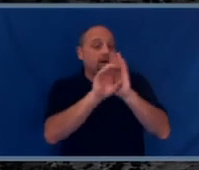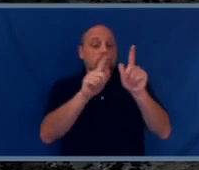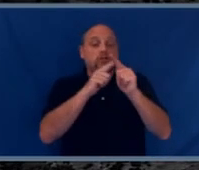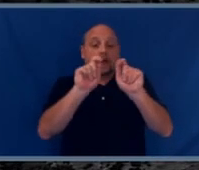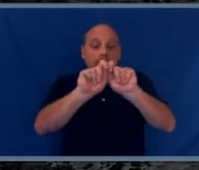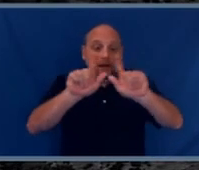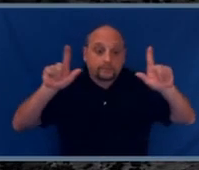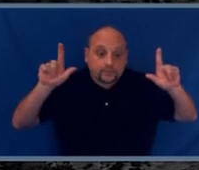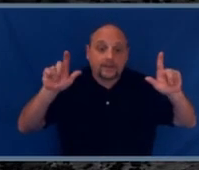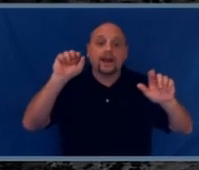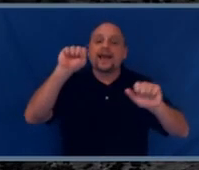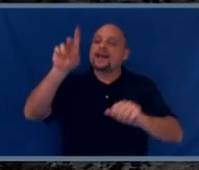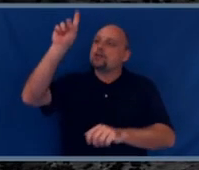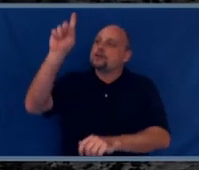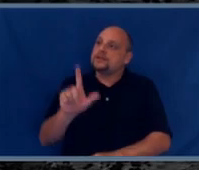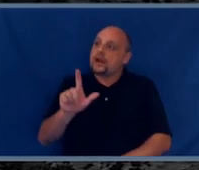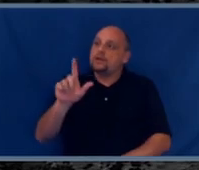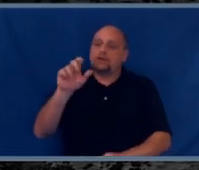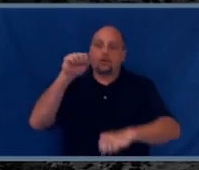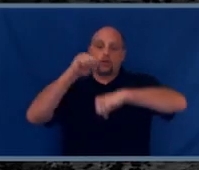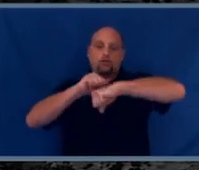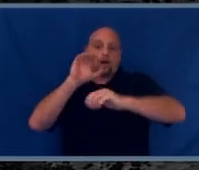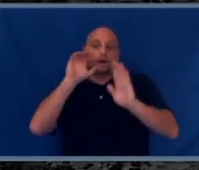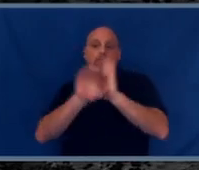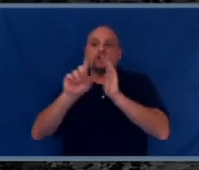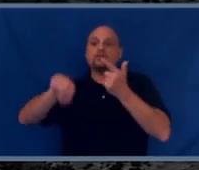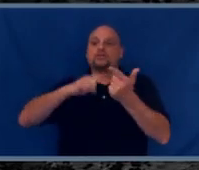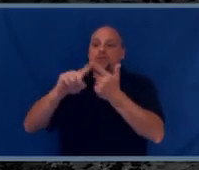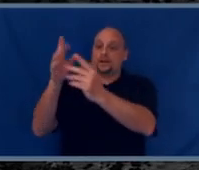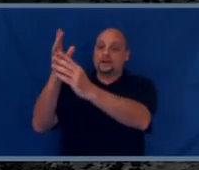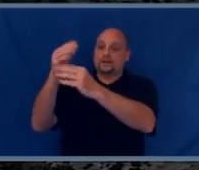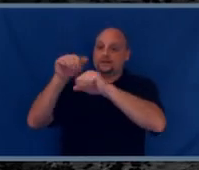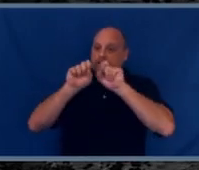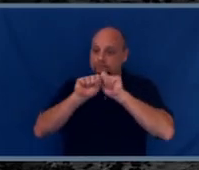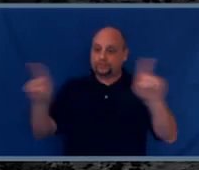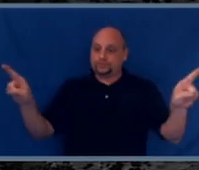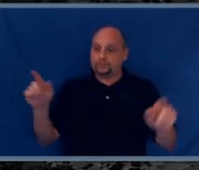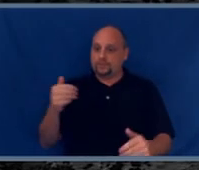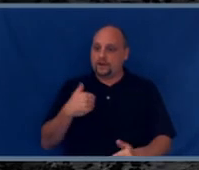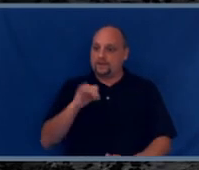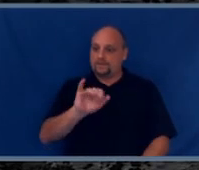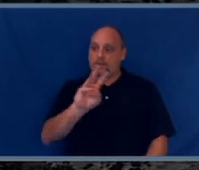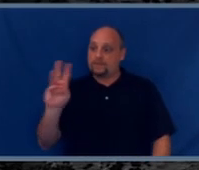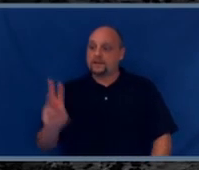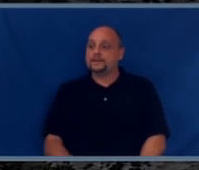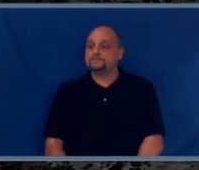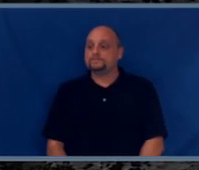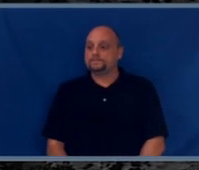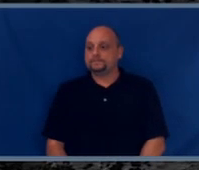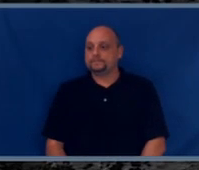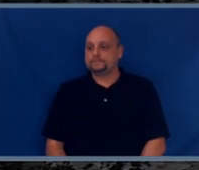THE PHOTOS AS SOON AS THEY ARE RECEIVED.